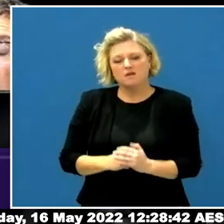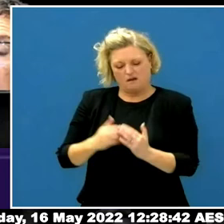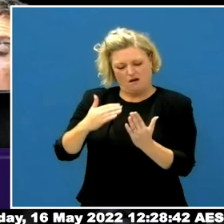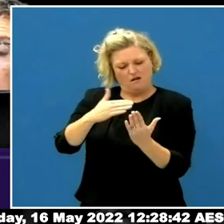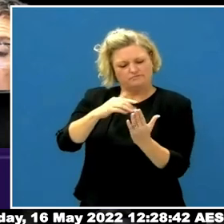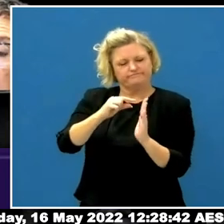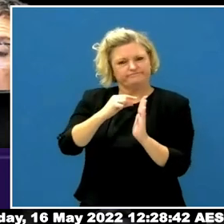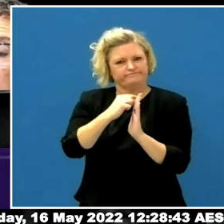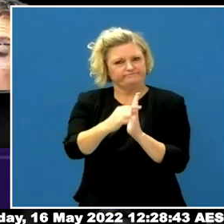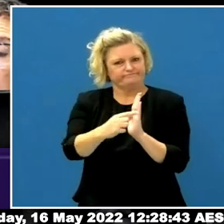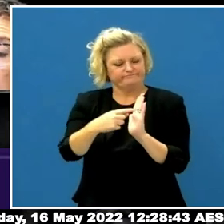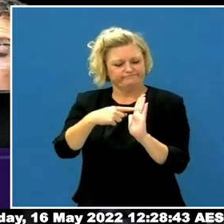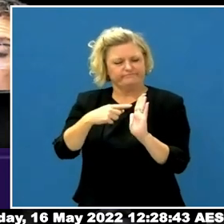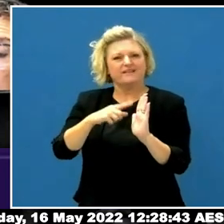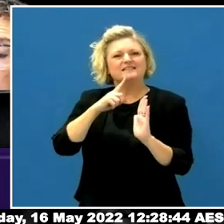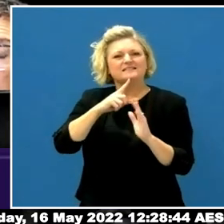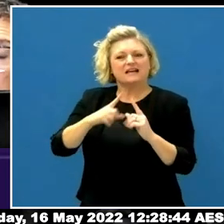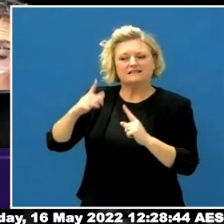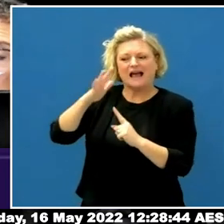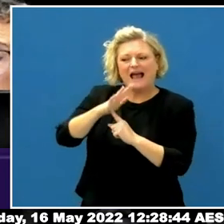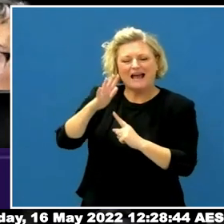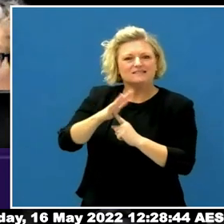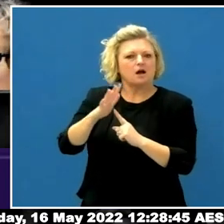Yes. MR FOGARTY: You see the Afford name and motif there.